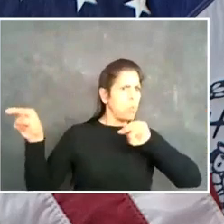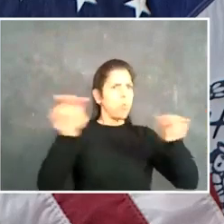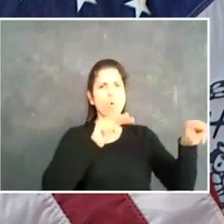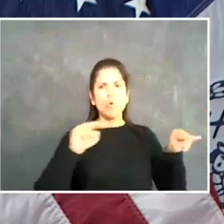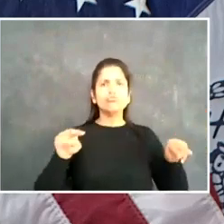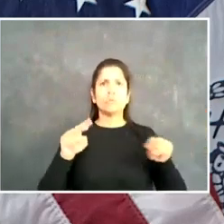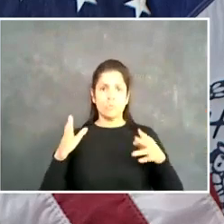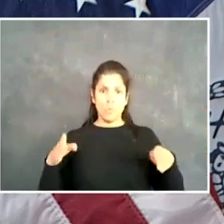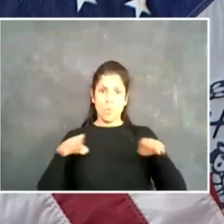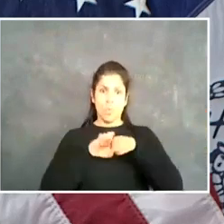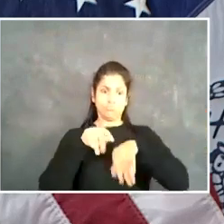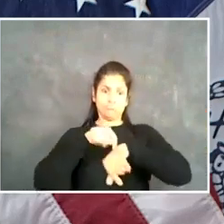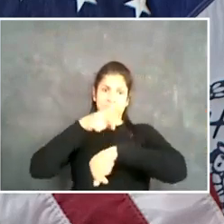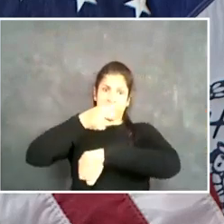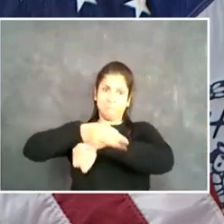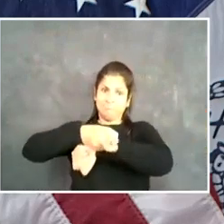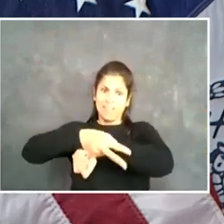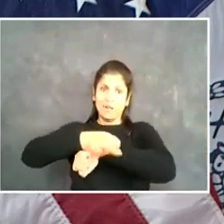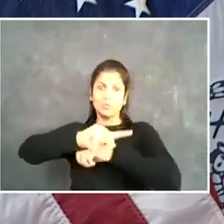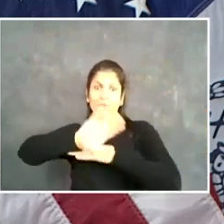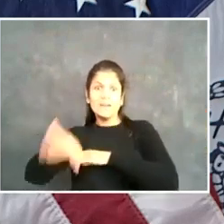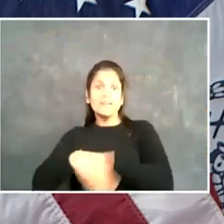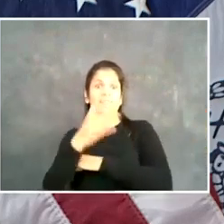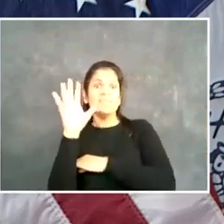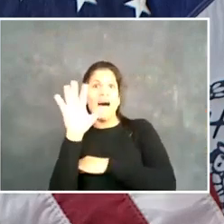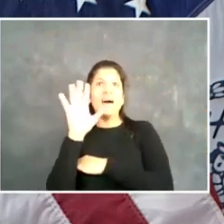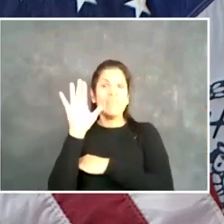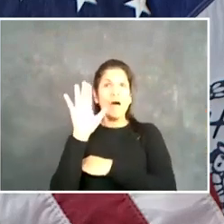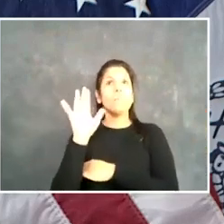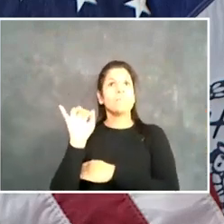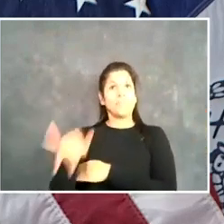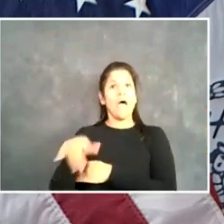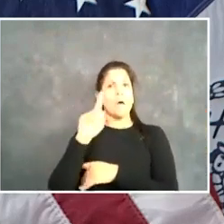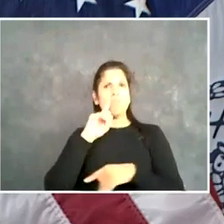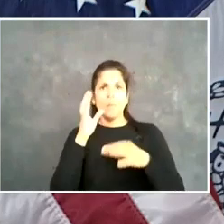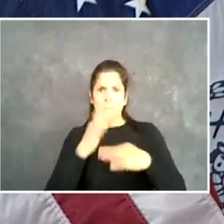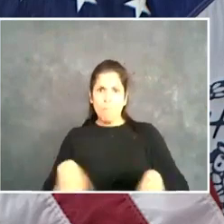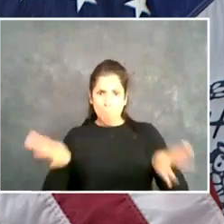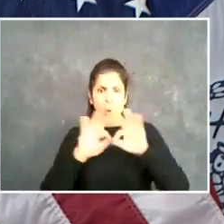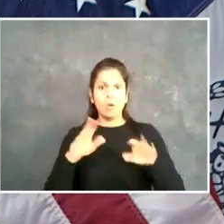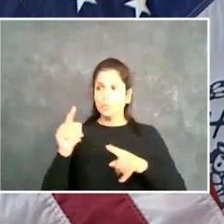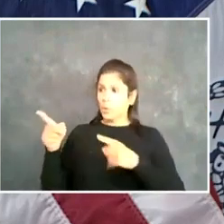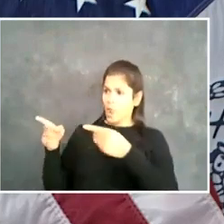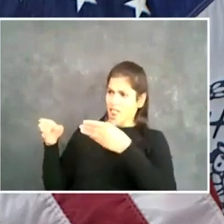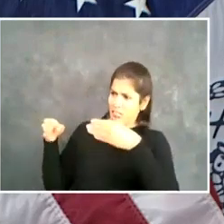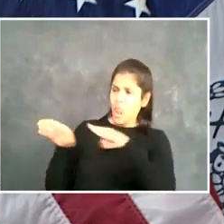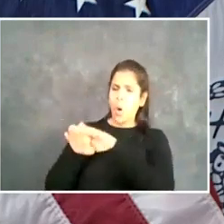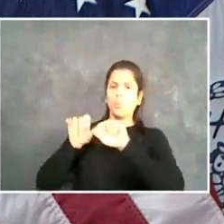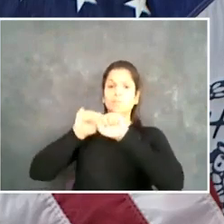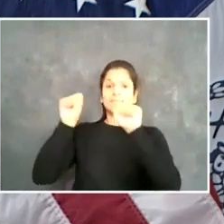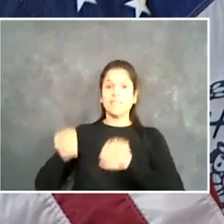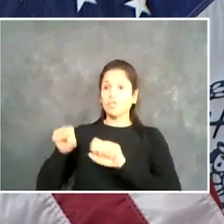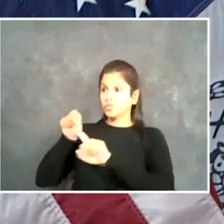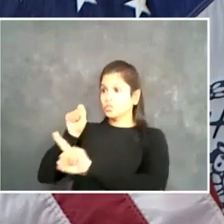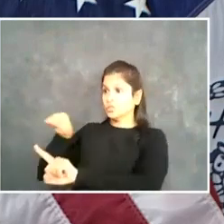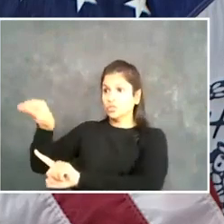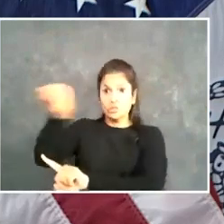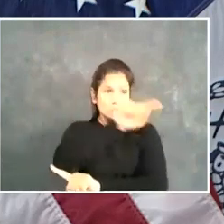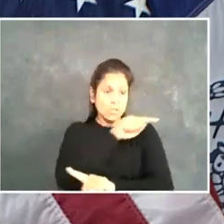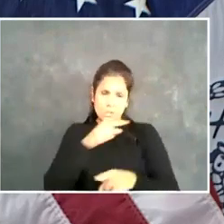THOSE STATIONS IN THE LATE NIGHT HOURS, 12:00, MIDNIGHT TO 5:00 A.M. REPLACE THE SERVICE WITH A